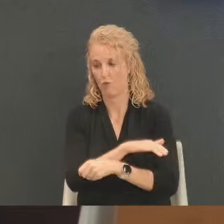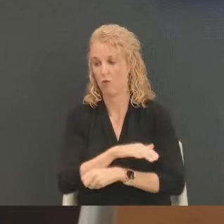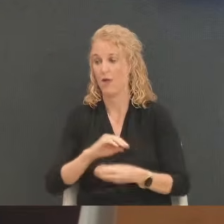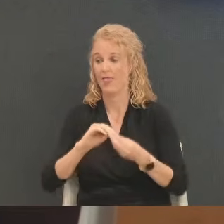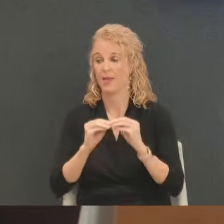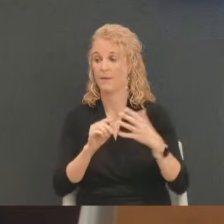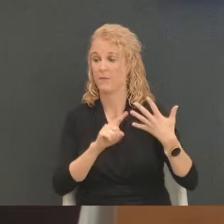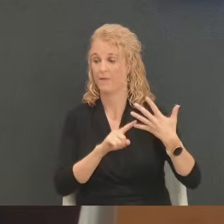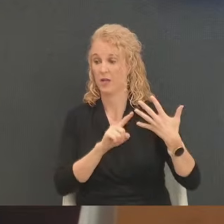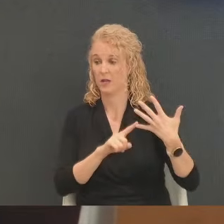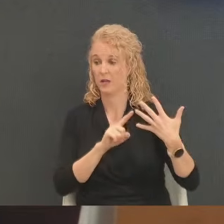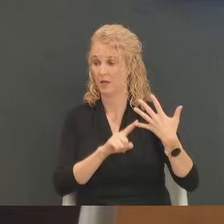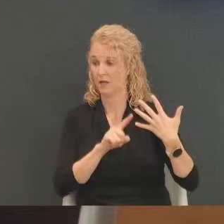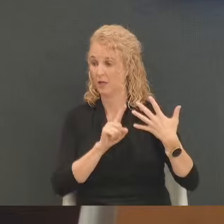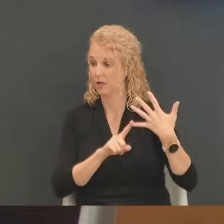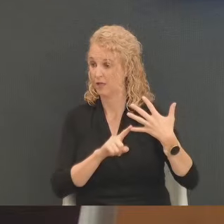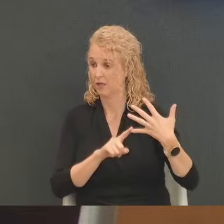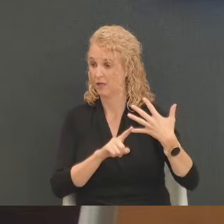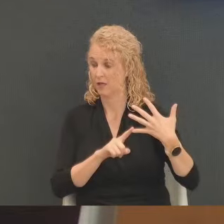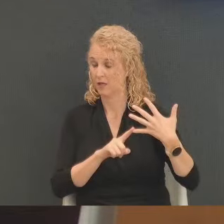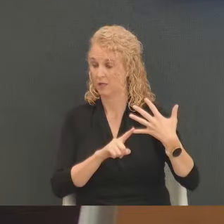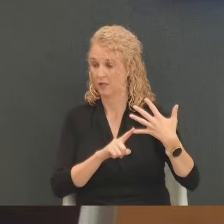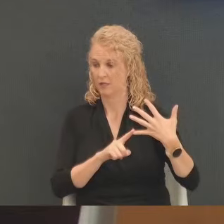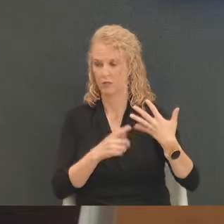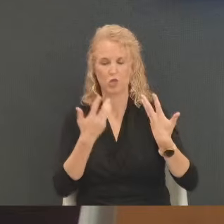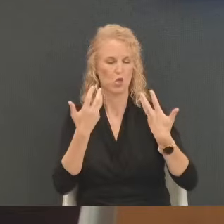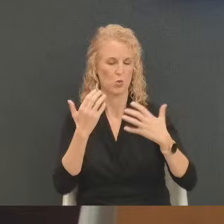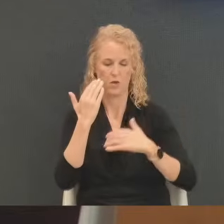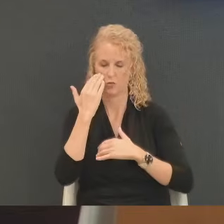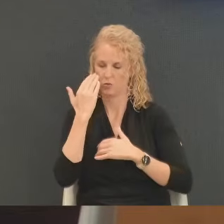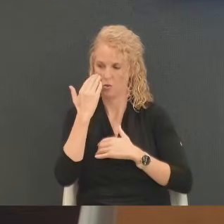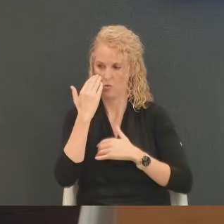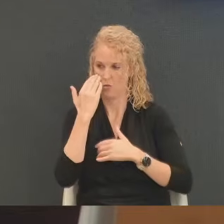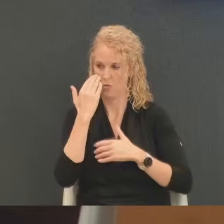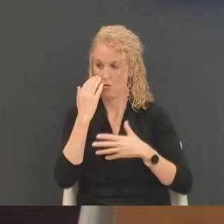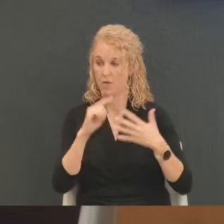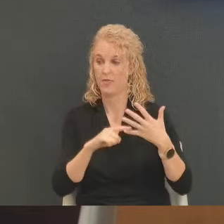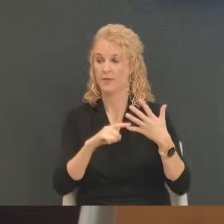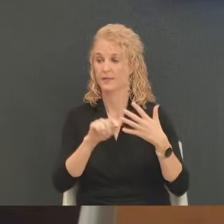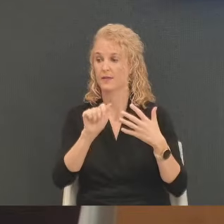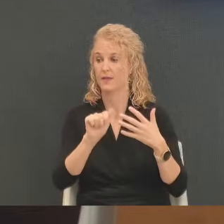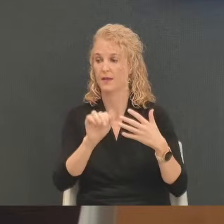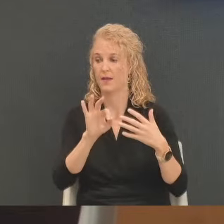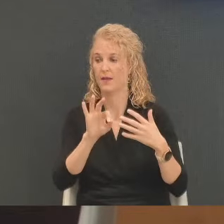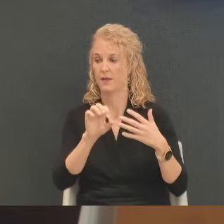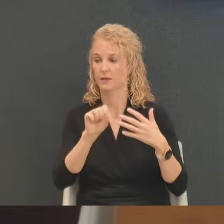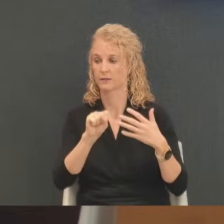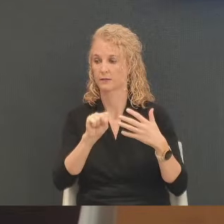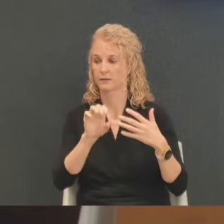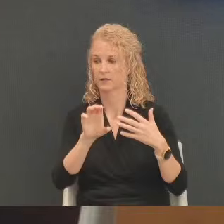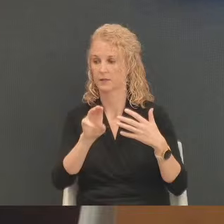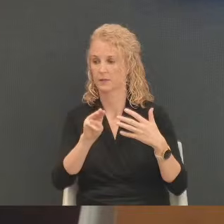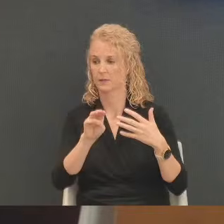number five Commissioners is an item that you've also been briefed on. this is the agreement of